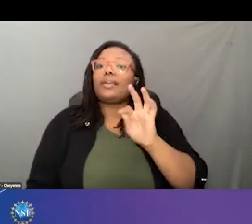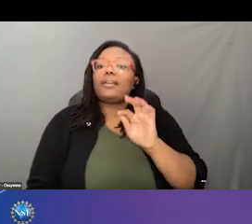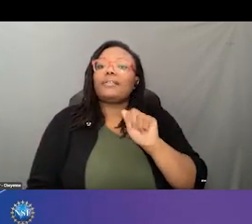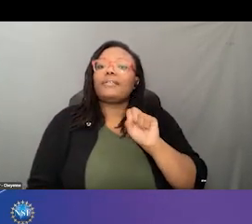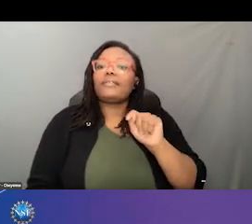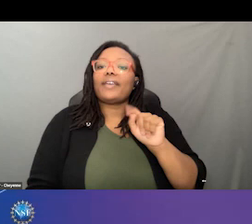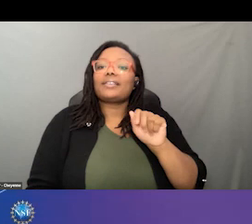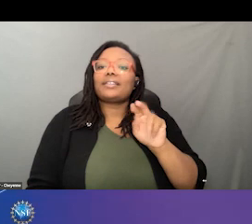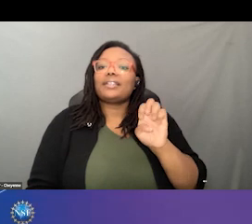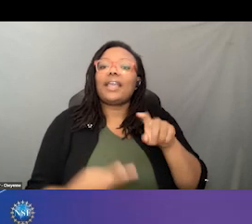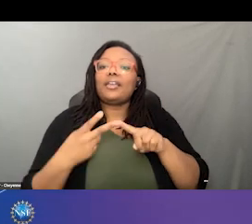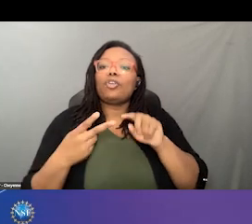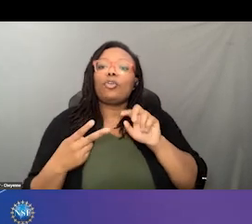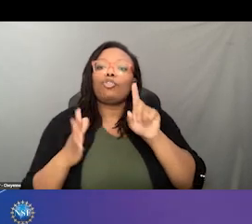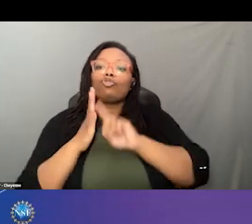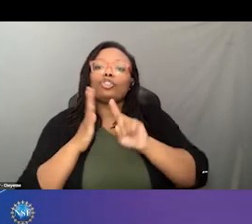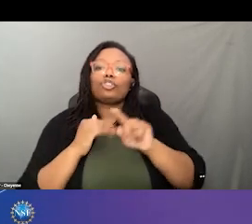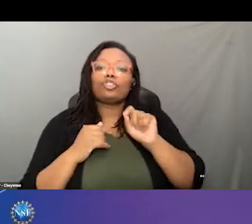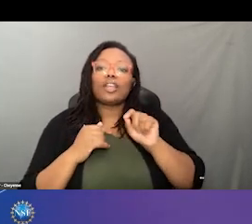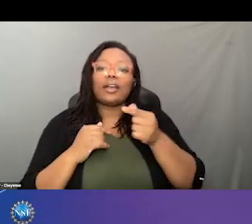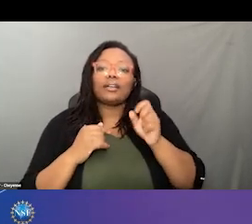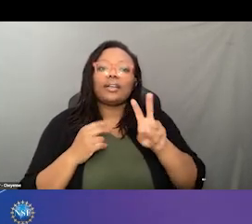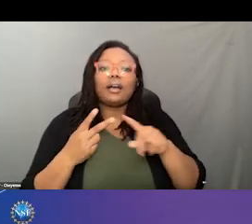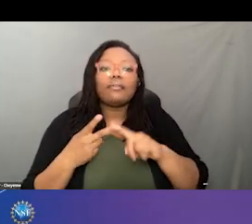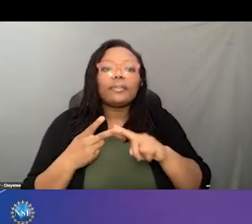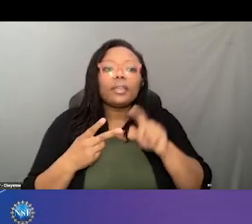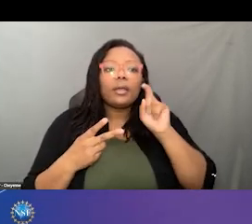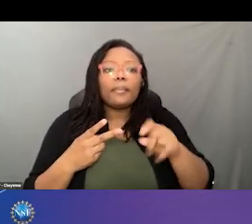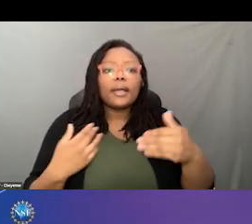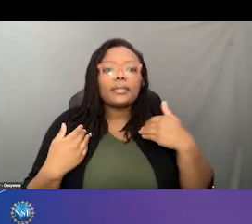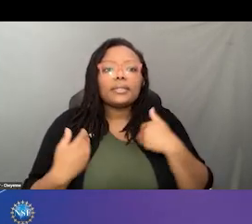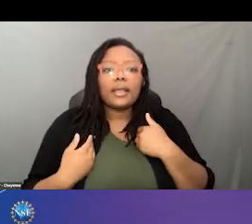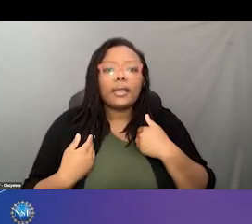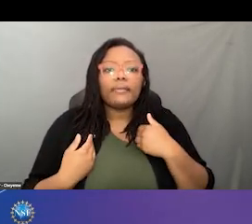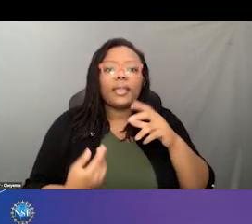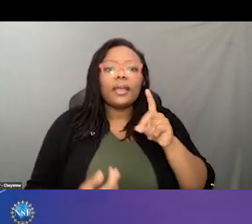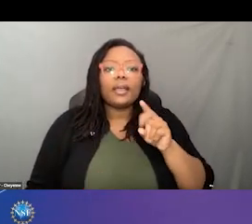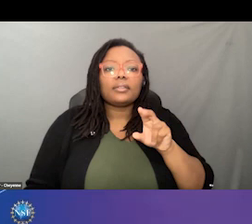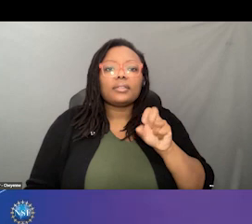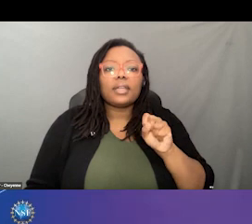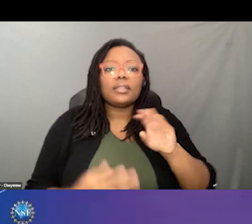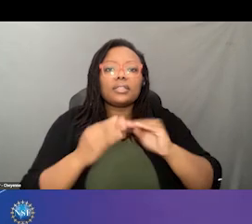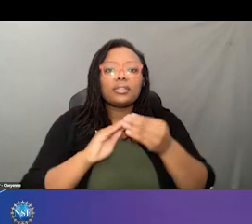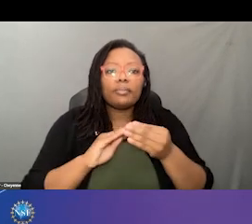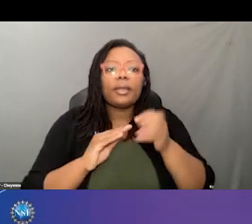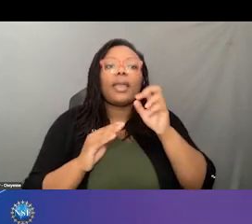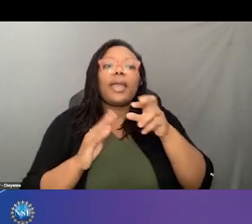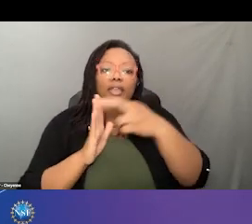You must have a DUNS number -- they must have a DUNS number and be registered in FastLane or Research.gov.